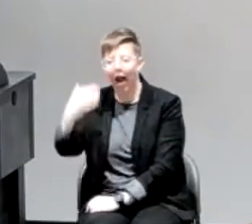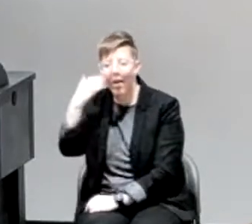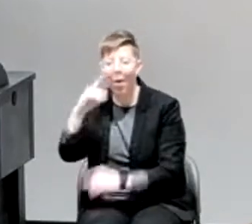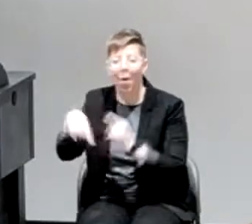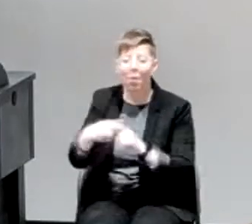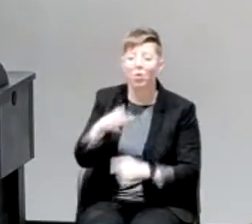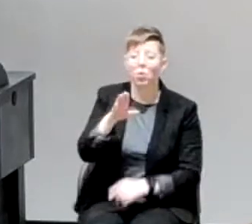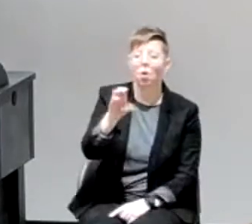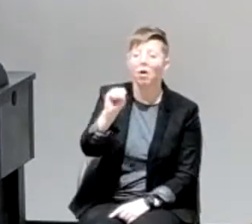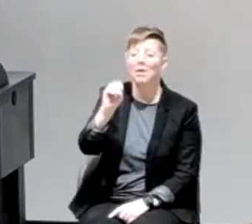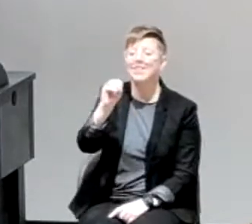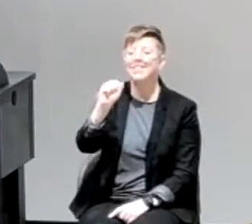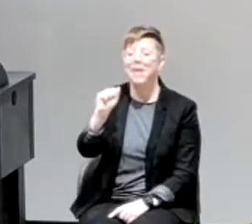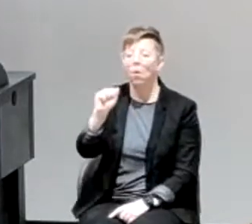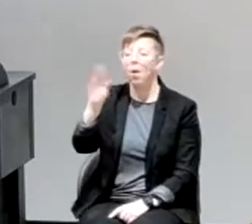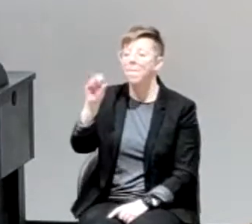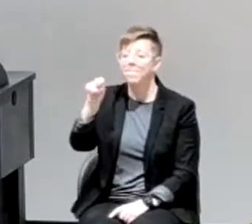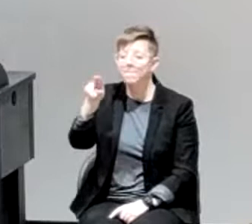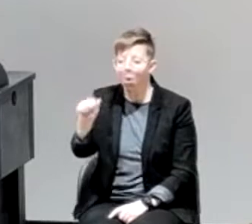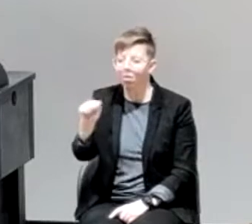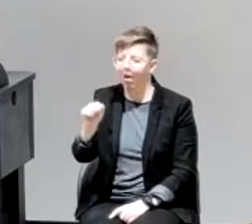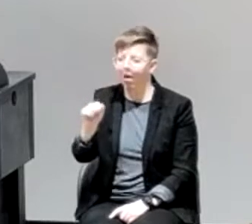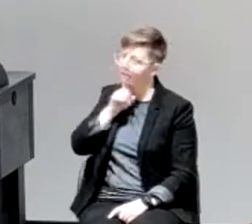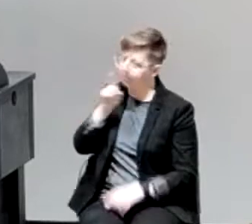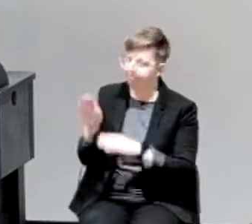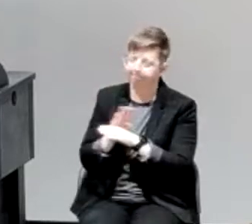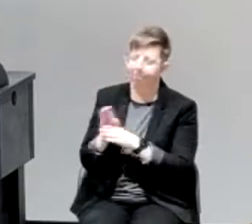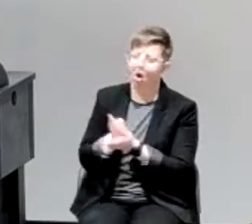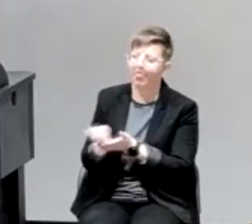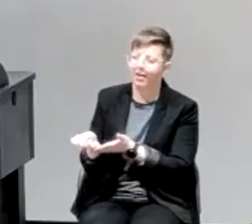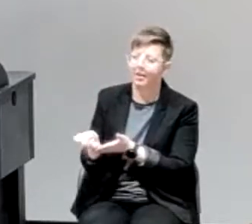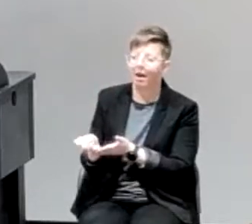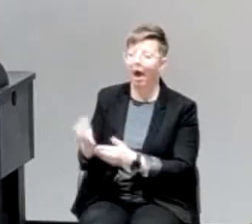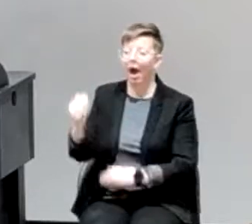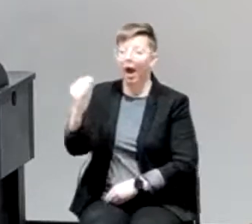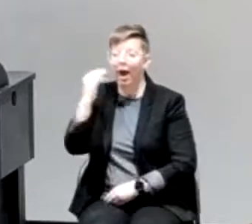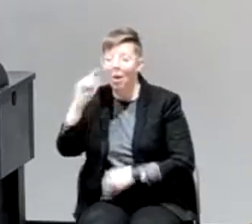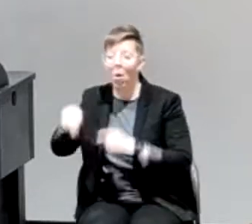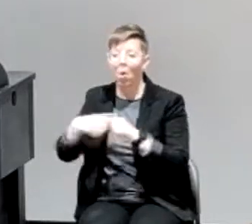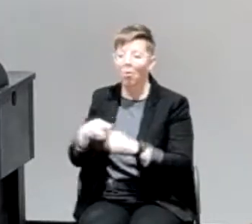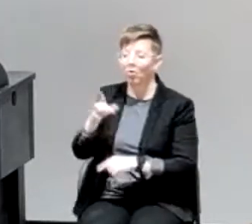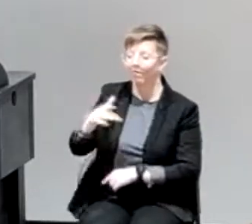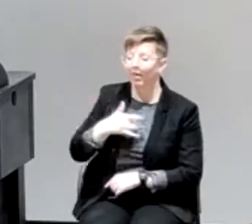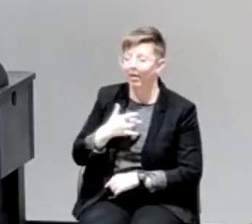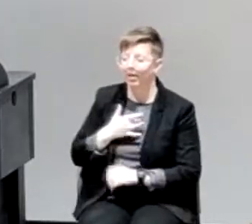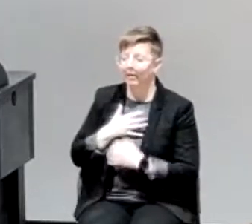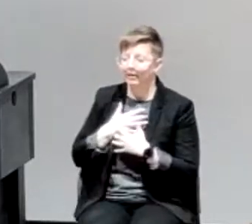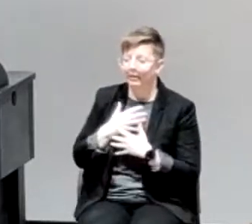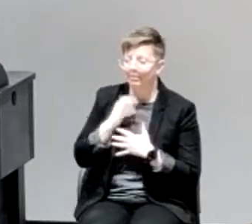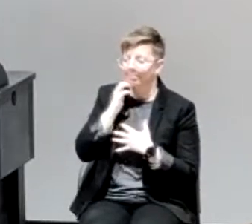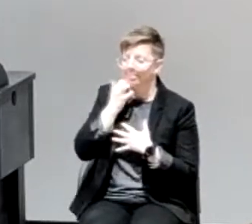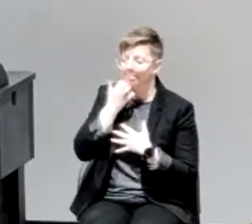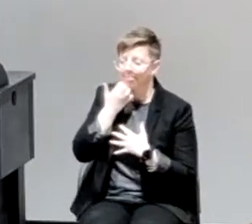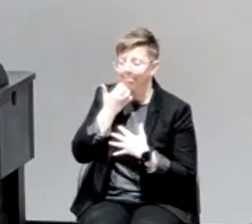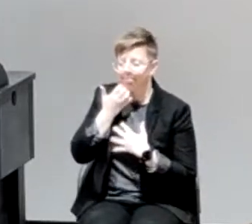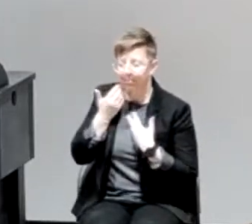infallible knowledge as human being to know what happened in the interaction between you and me. I know when I'm being judged and I